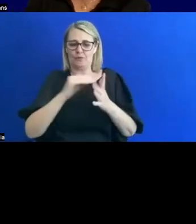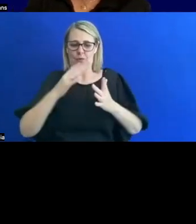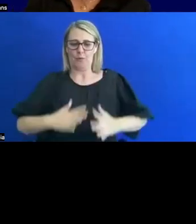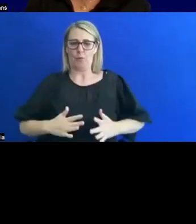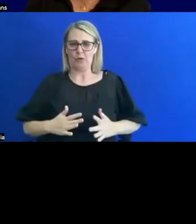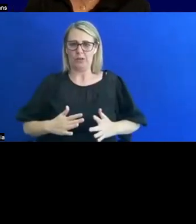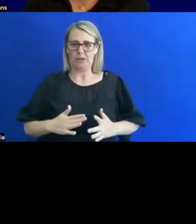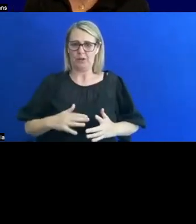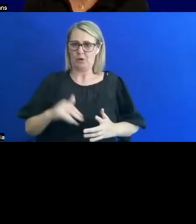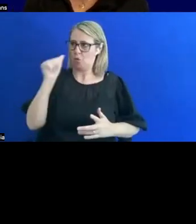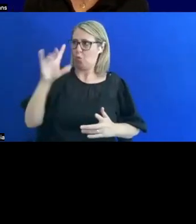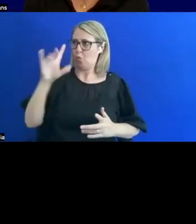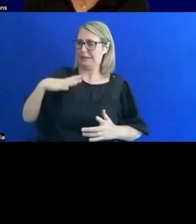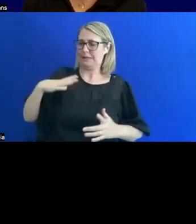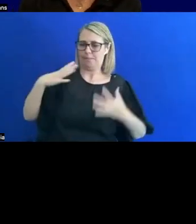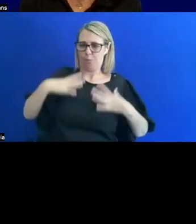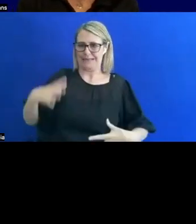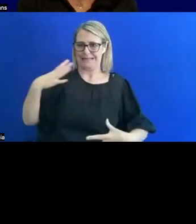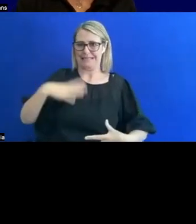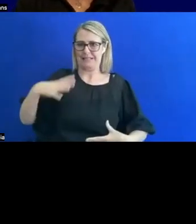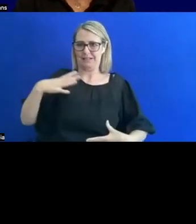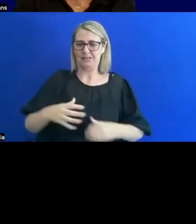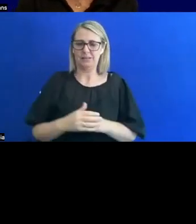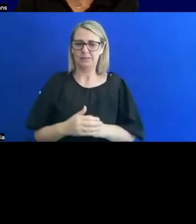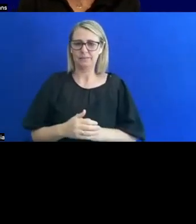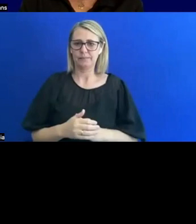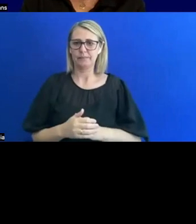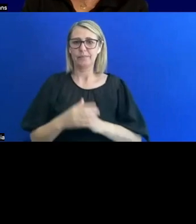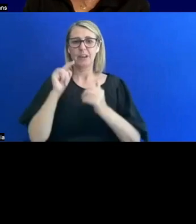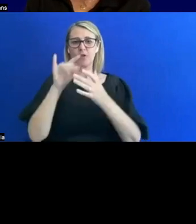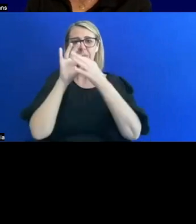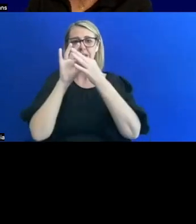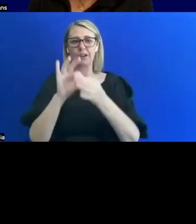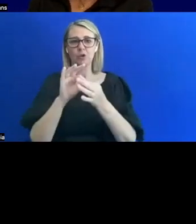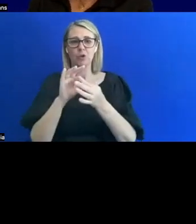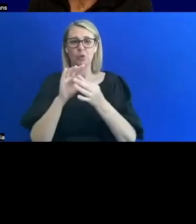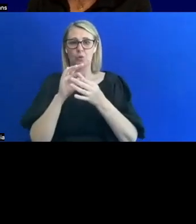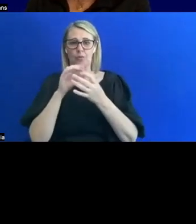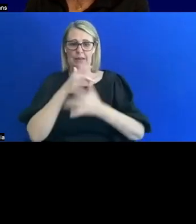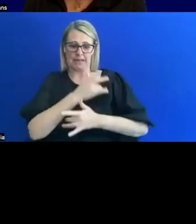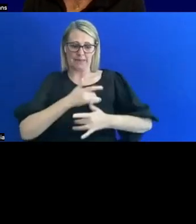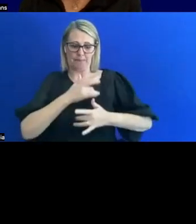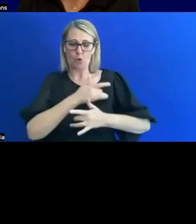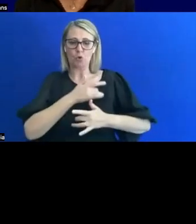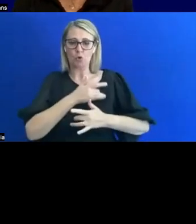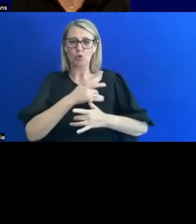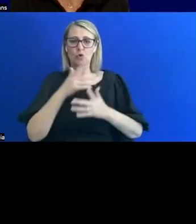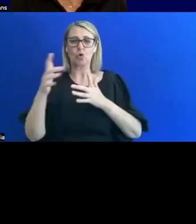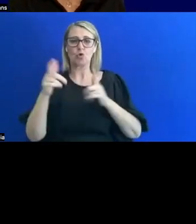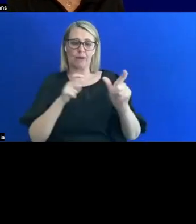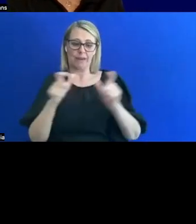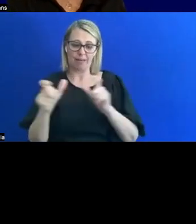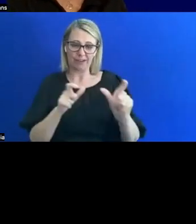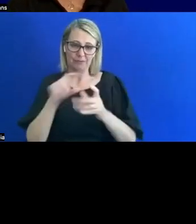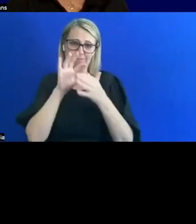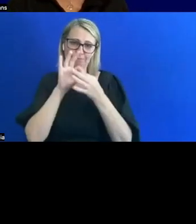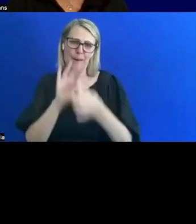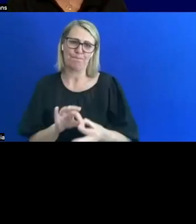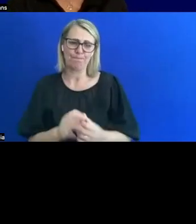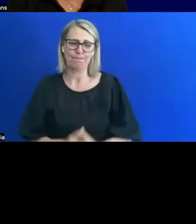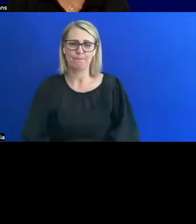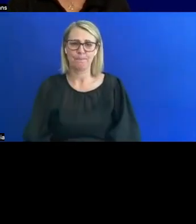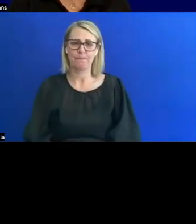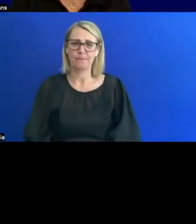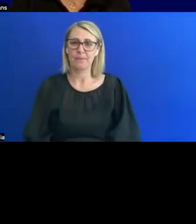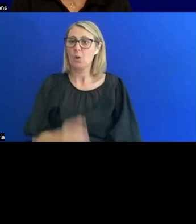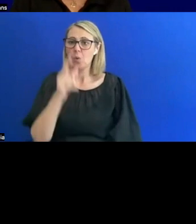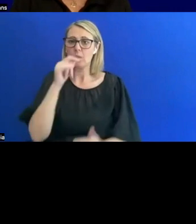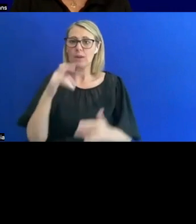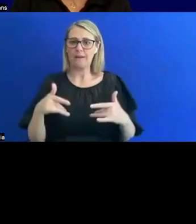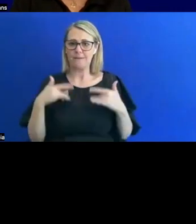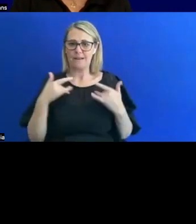Interoception relates strongly to emotional regulation. We can feel our emotions in our body,